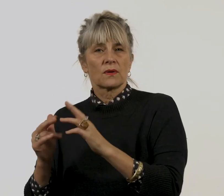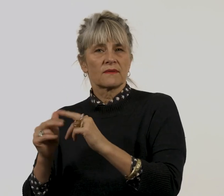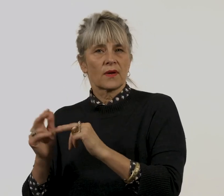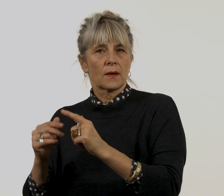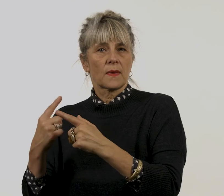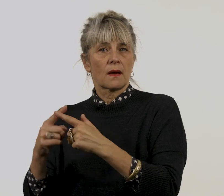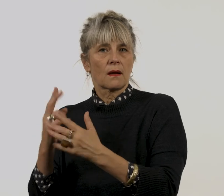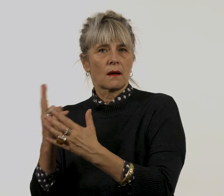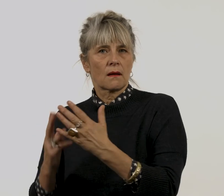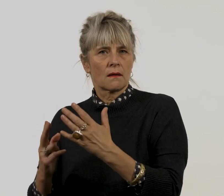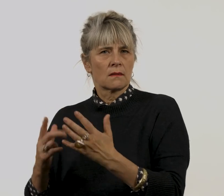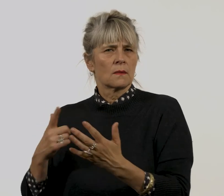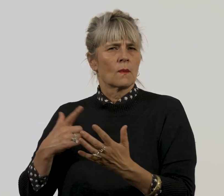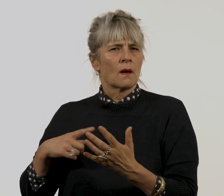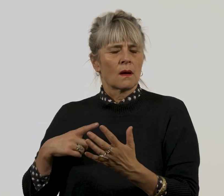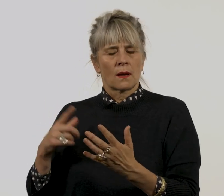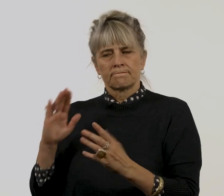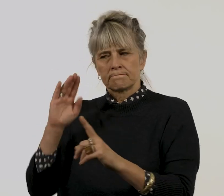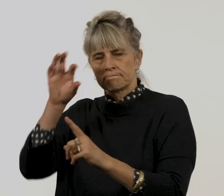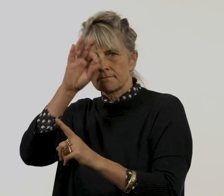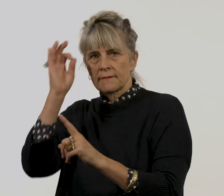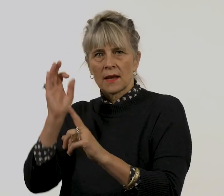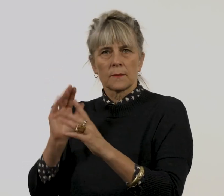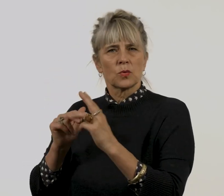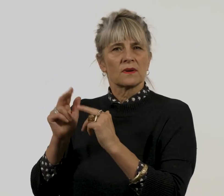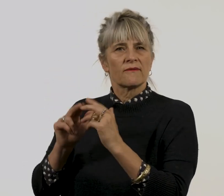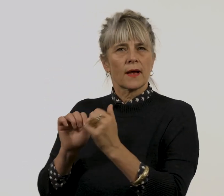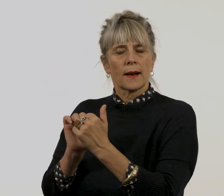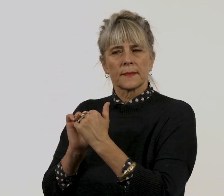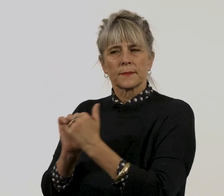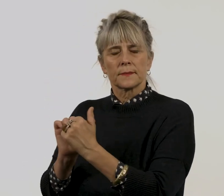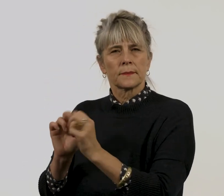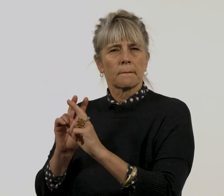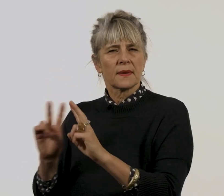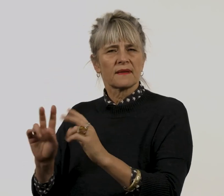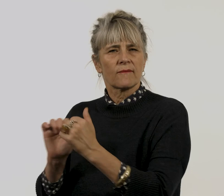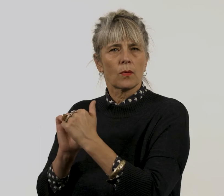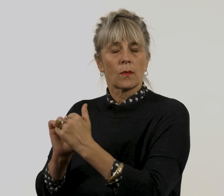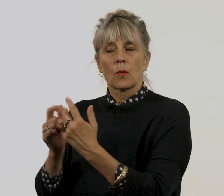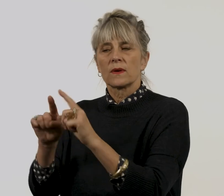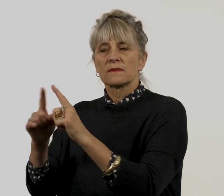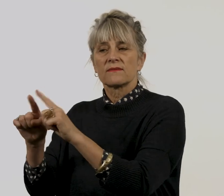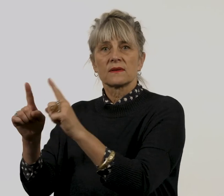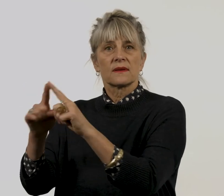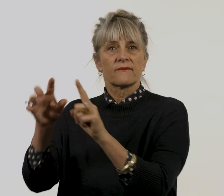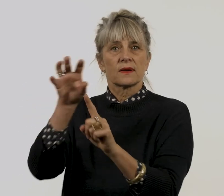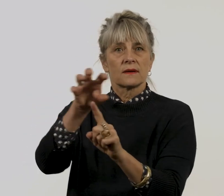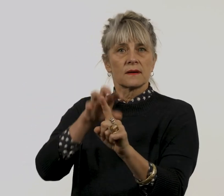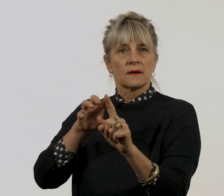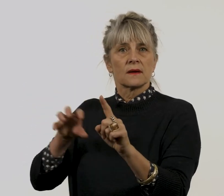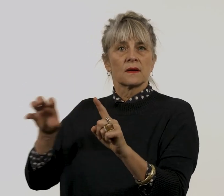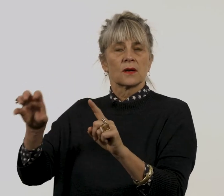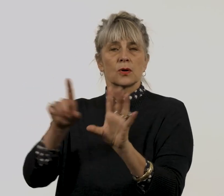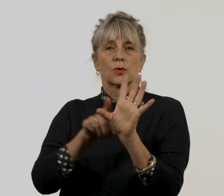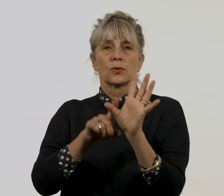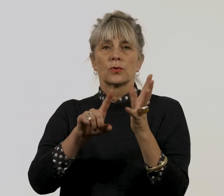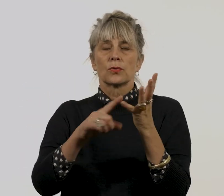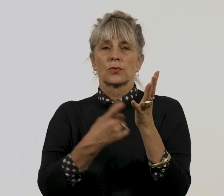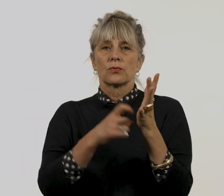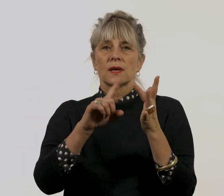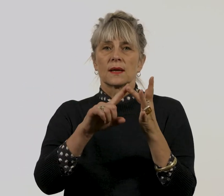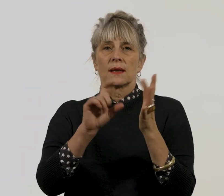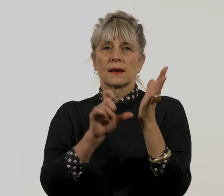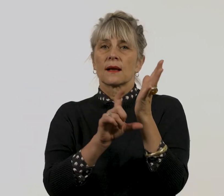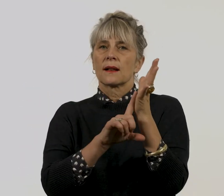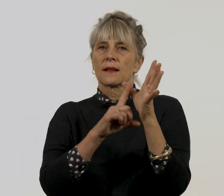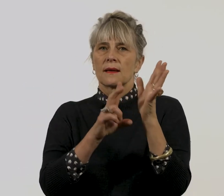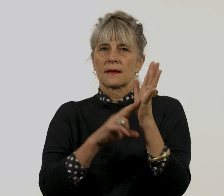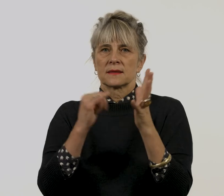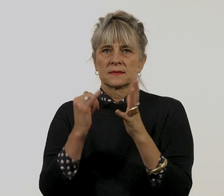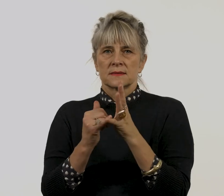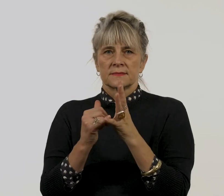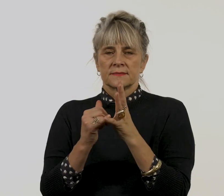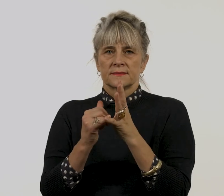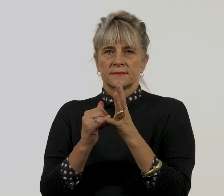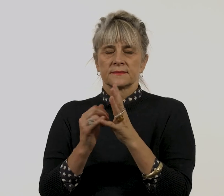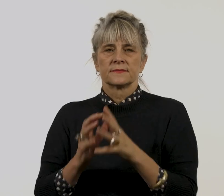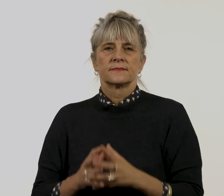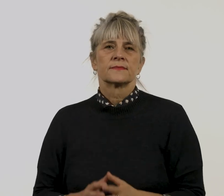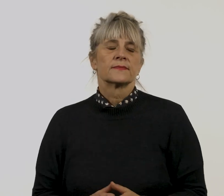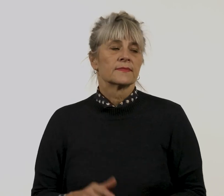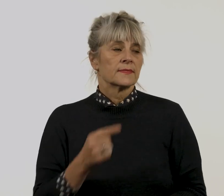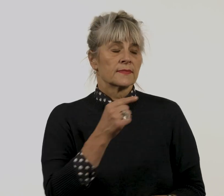between the Yuri clans through community development and the arts.